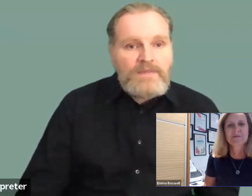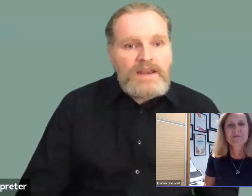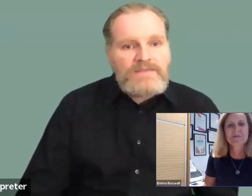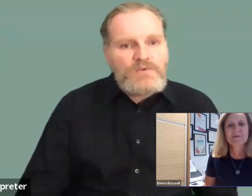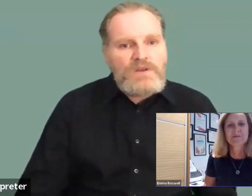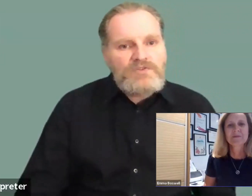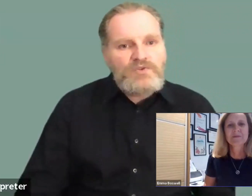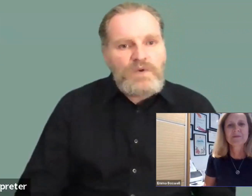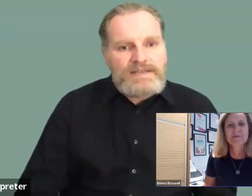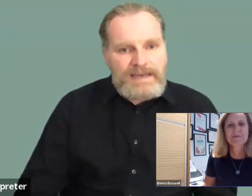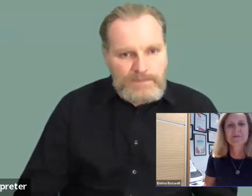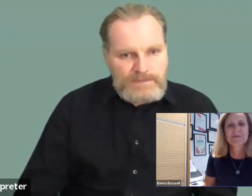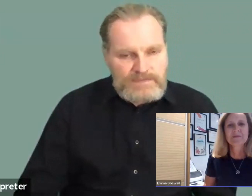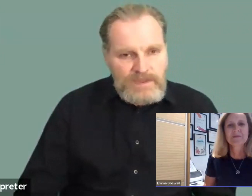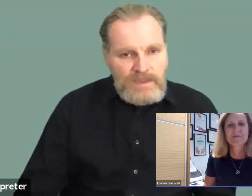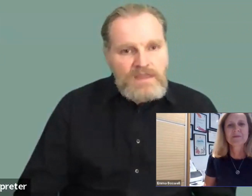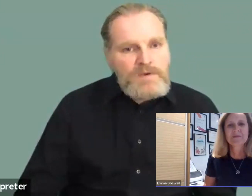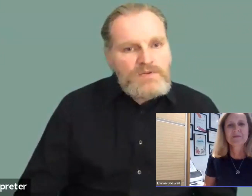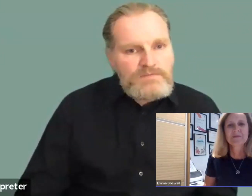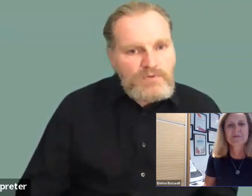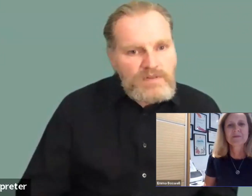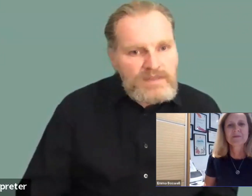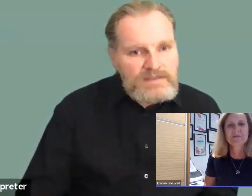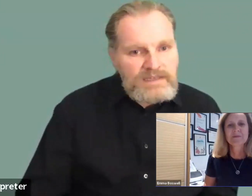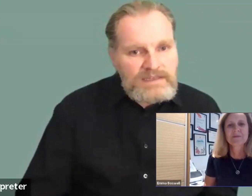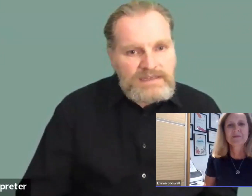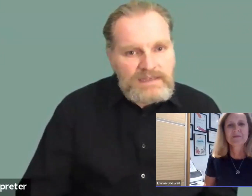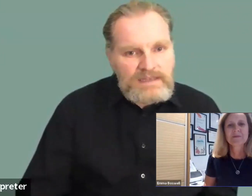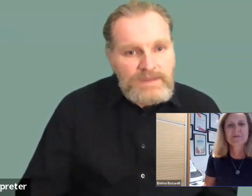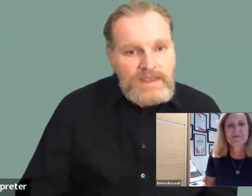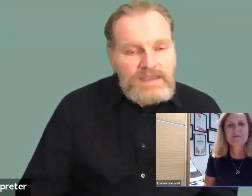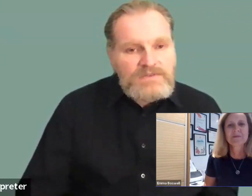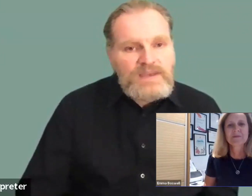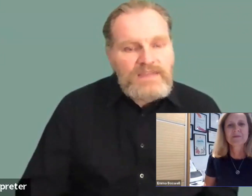and then have to learn to adapt. And the most important thing that I say is to get